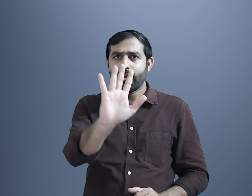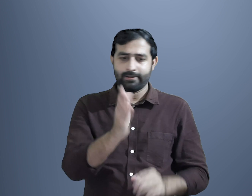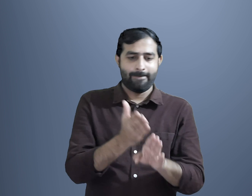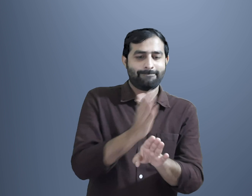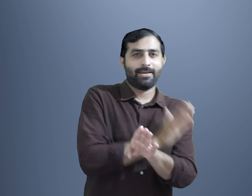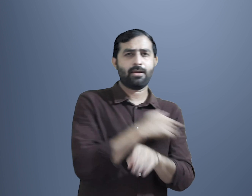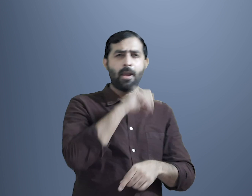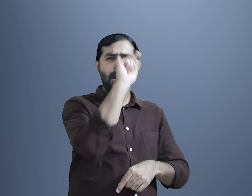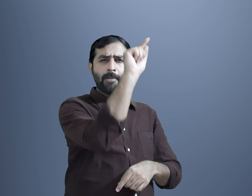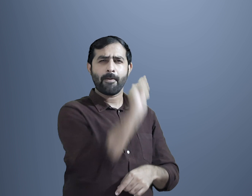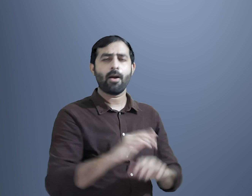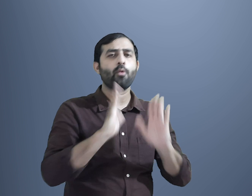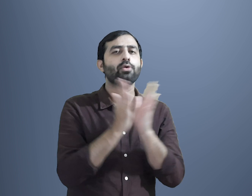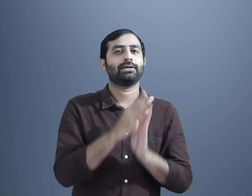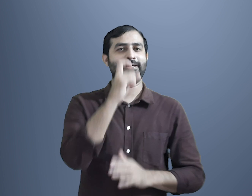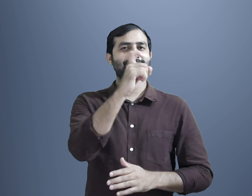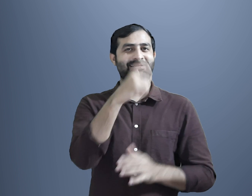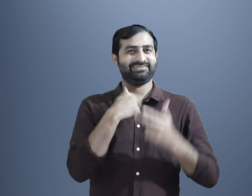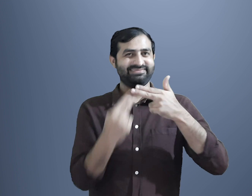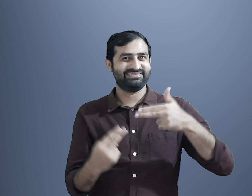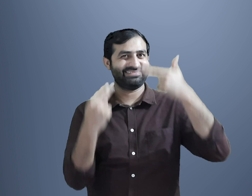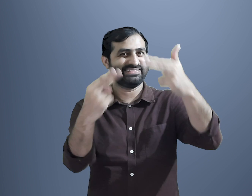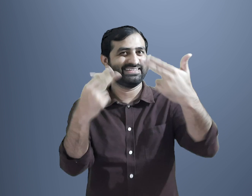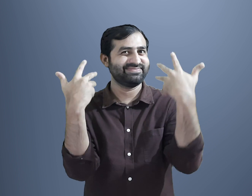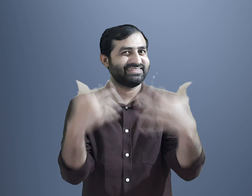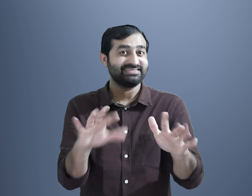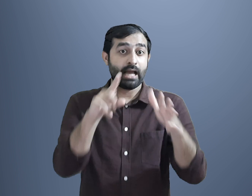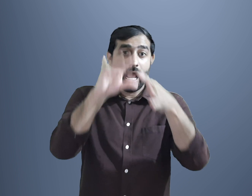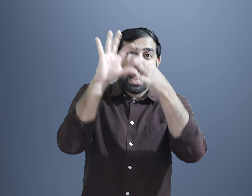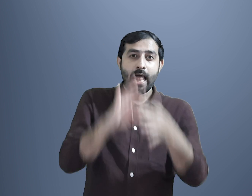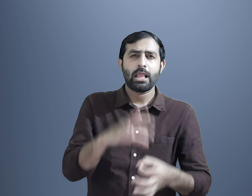These were the 7 functions which come under child language development.